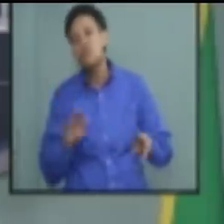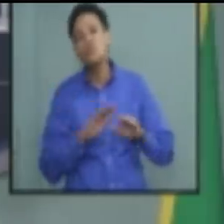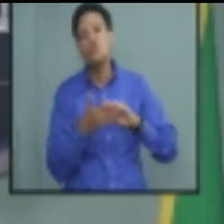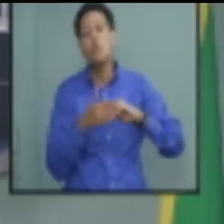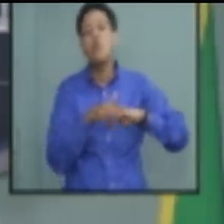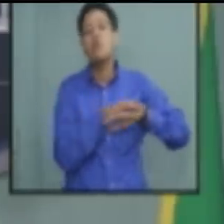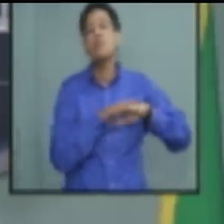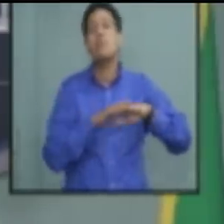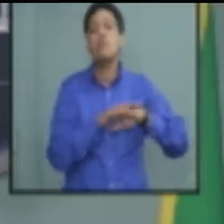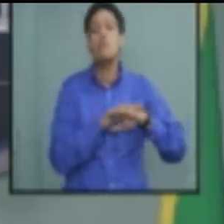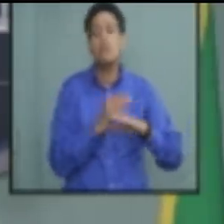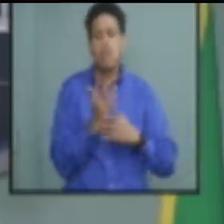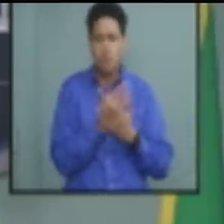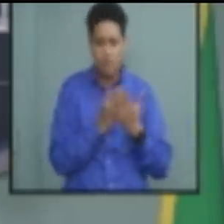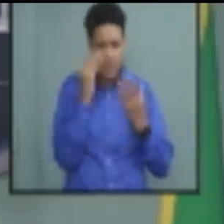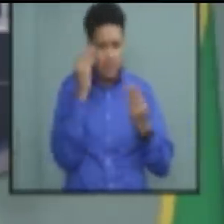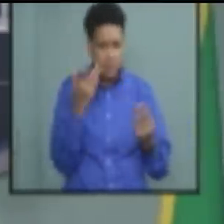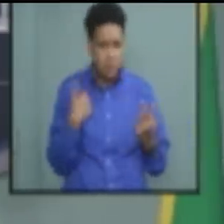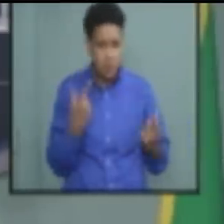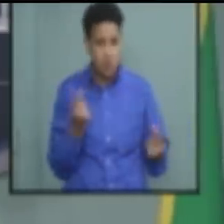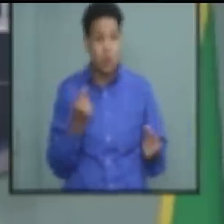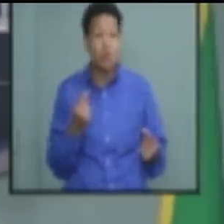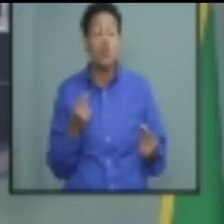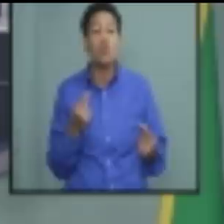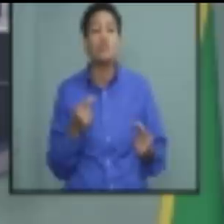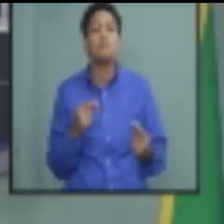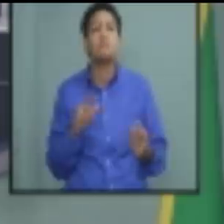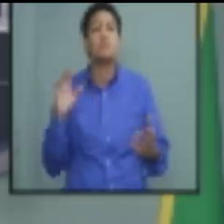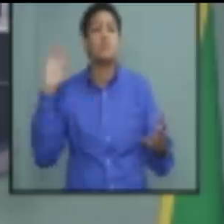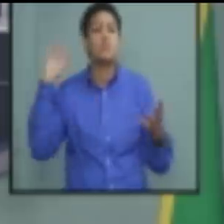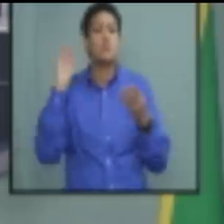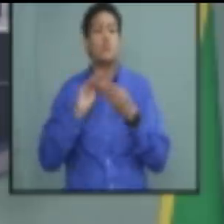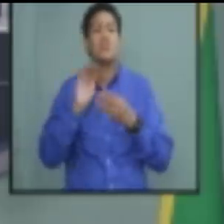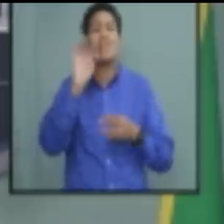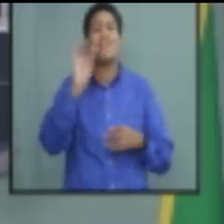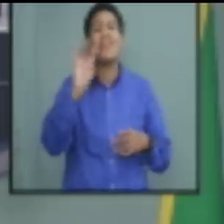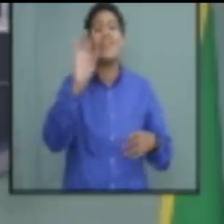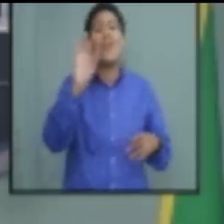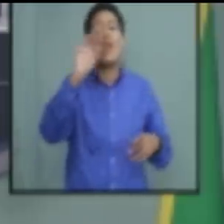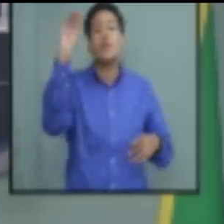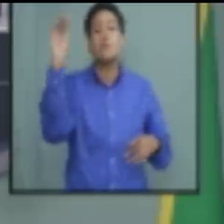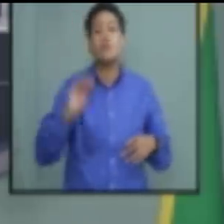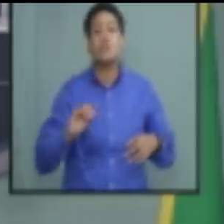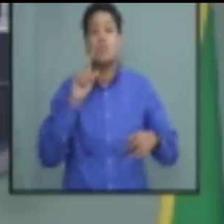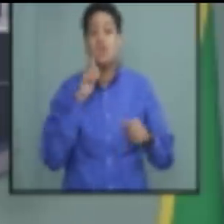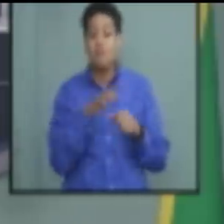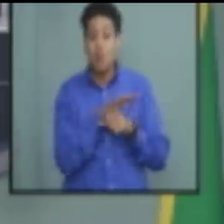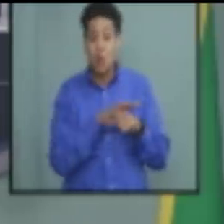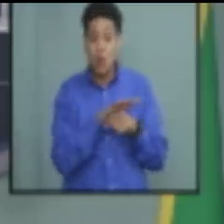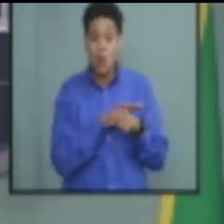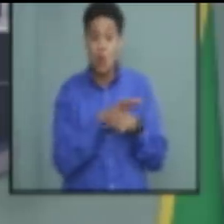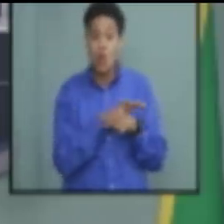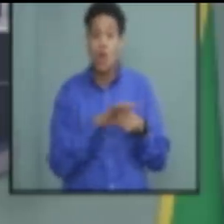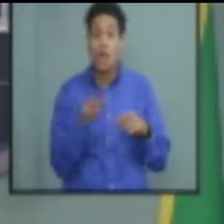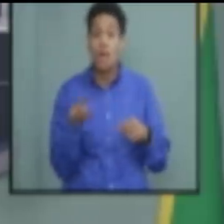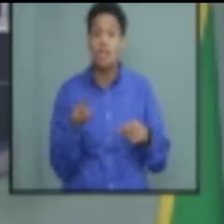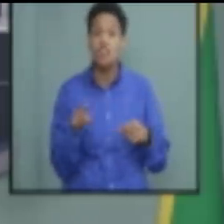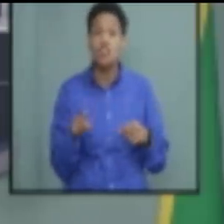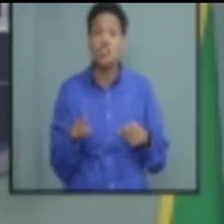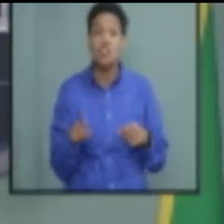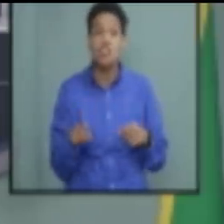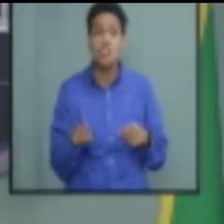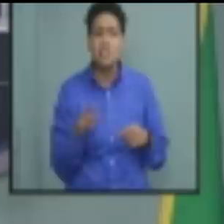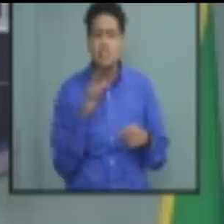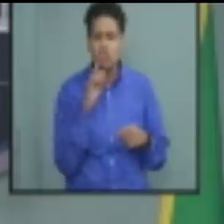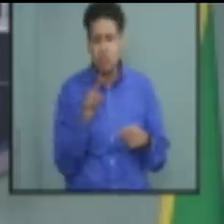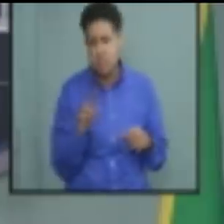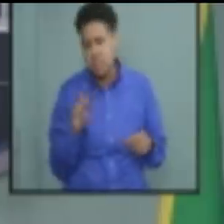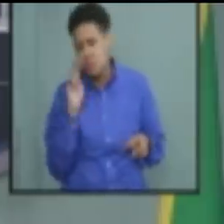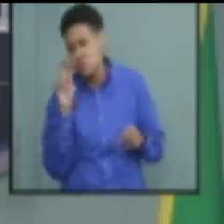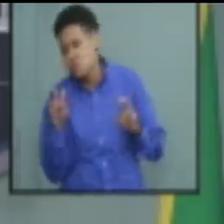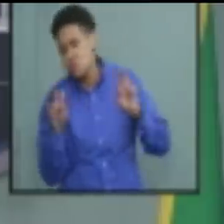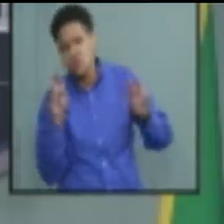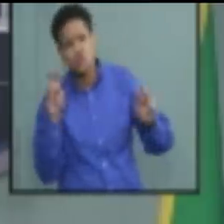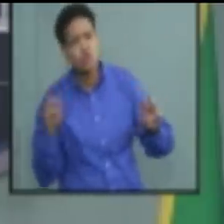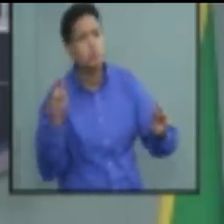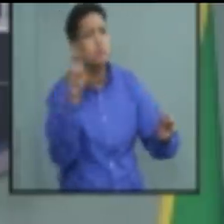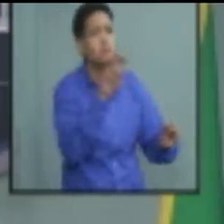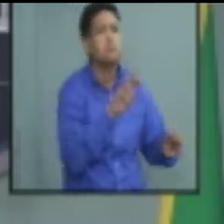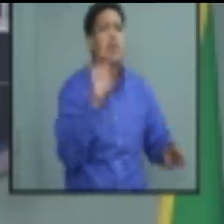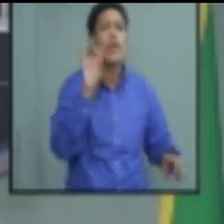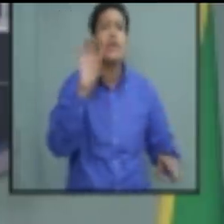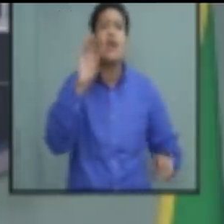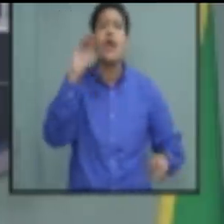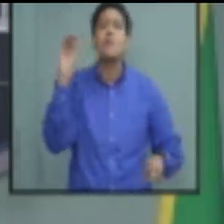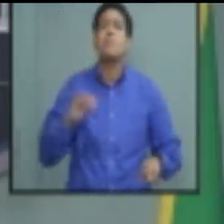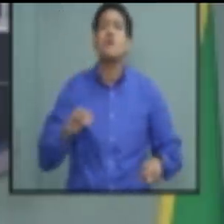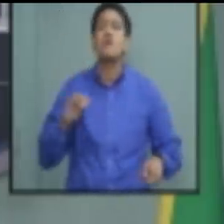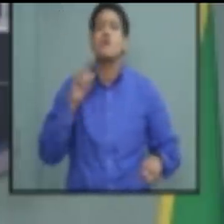did points to 89% of the locations that were sampled are in a year in making